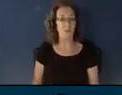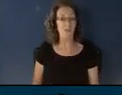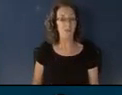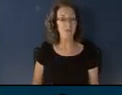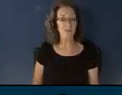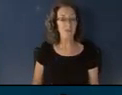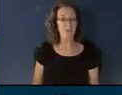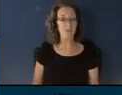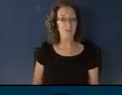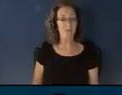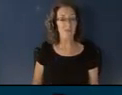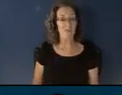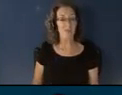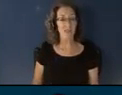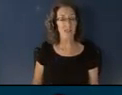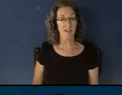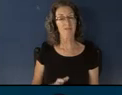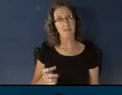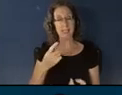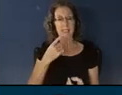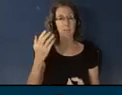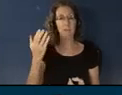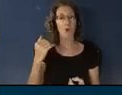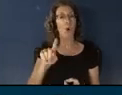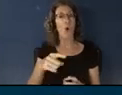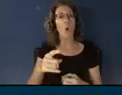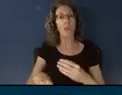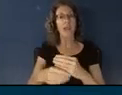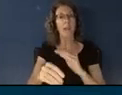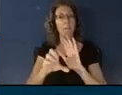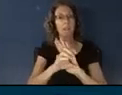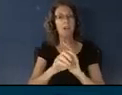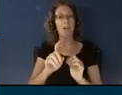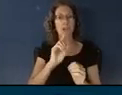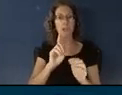And I know I said this before but only add images that are really have some importance to your